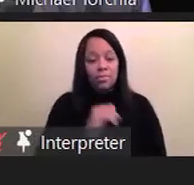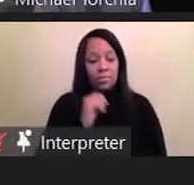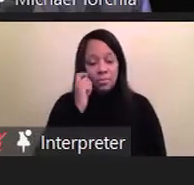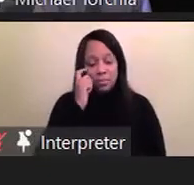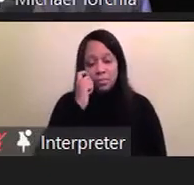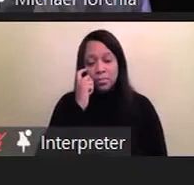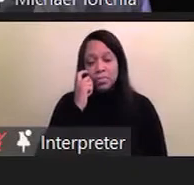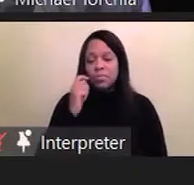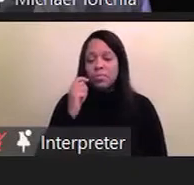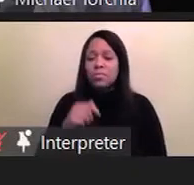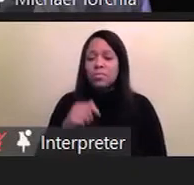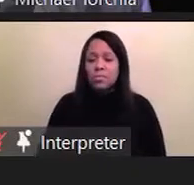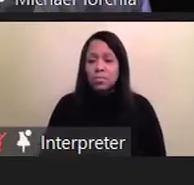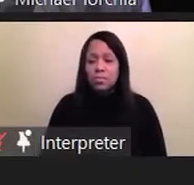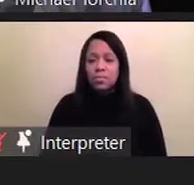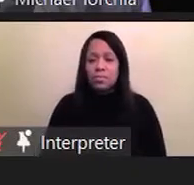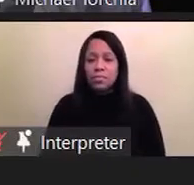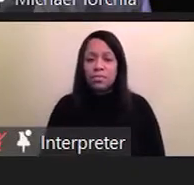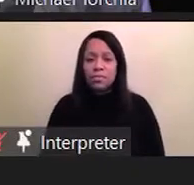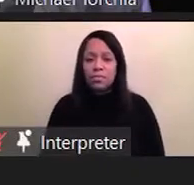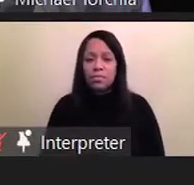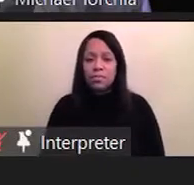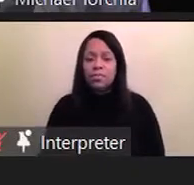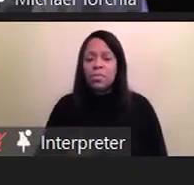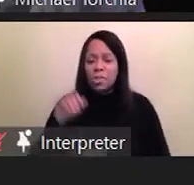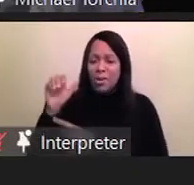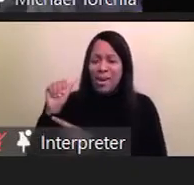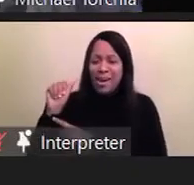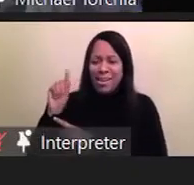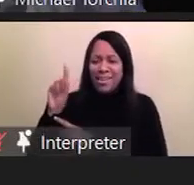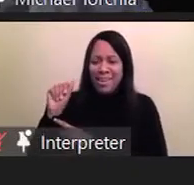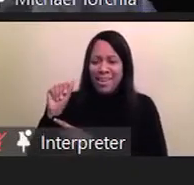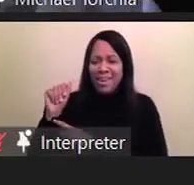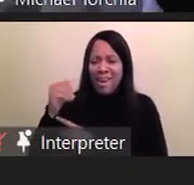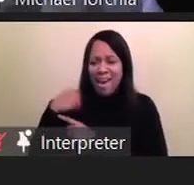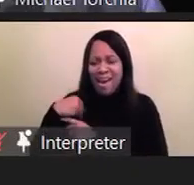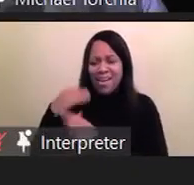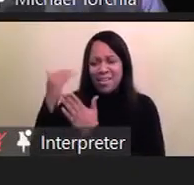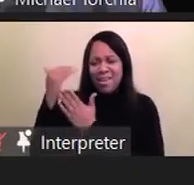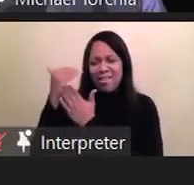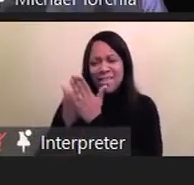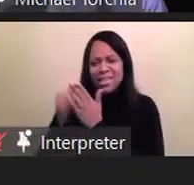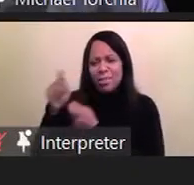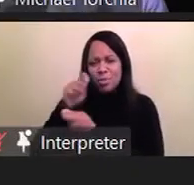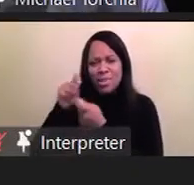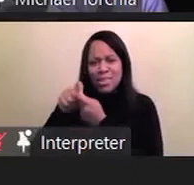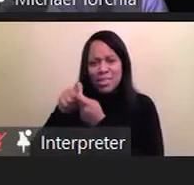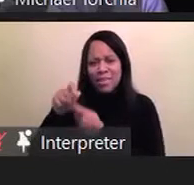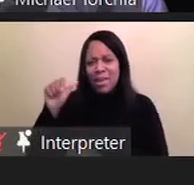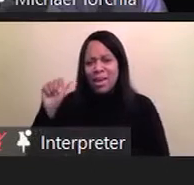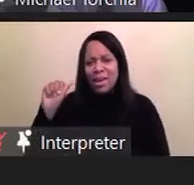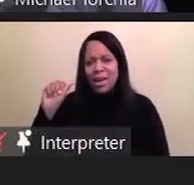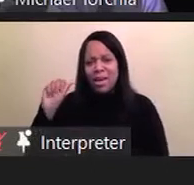of auxiliary aides and services, as they're called. We refer to them as "accommodations" as well.